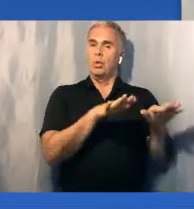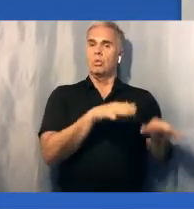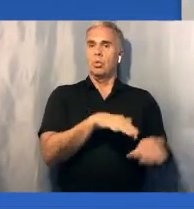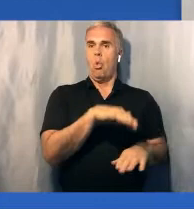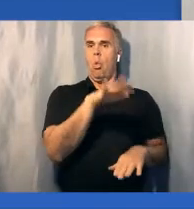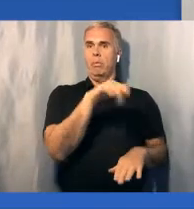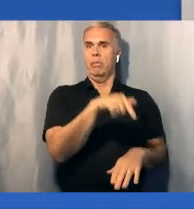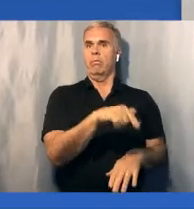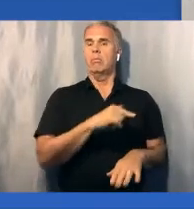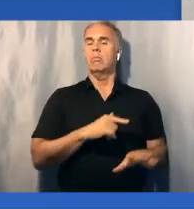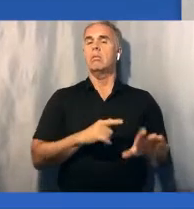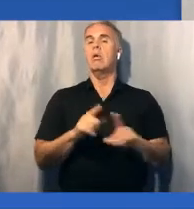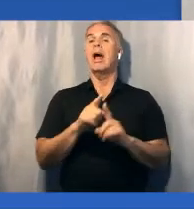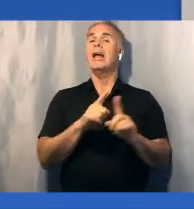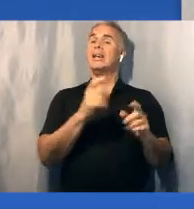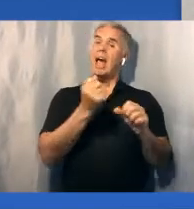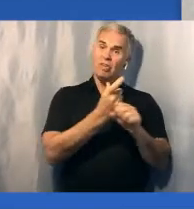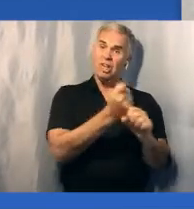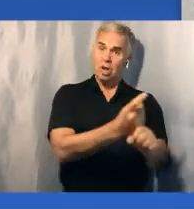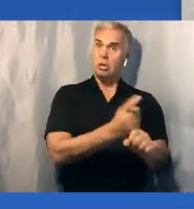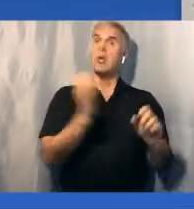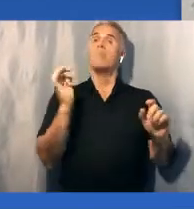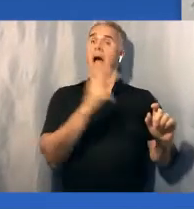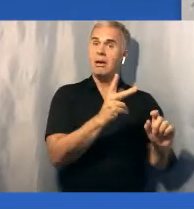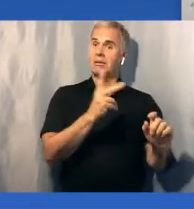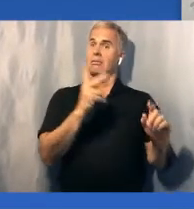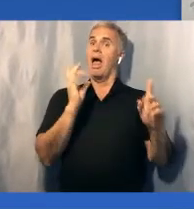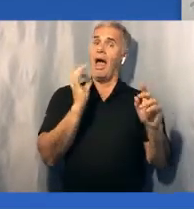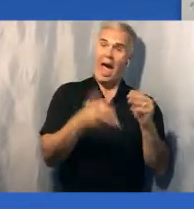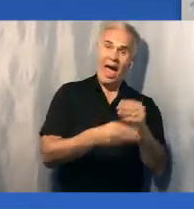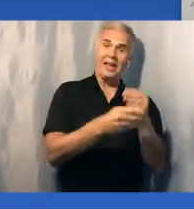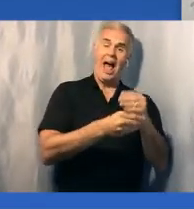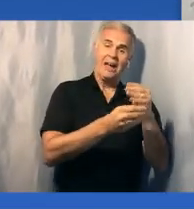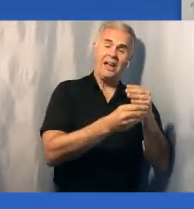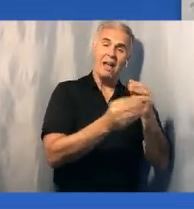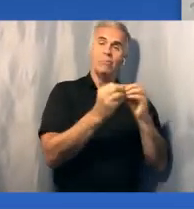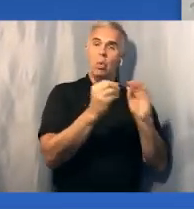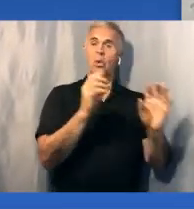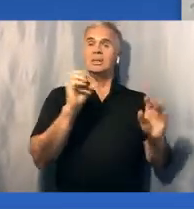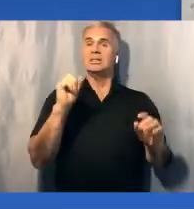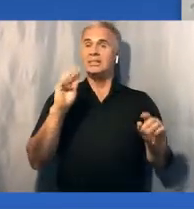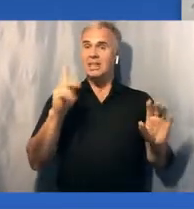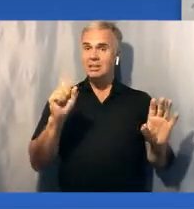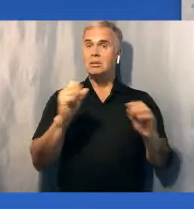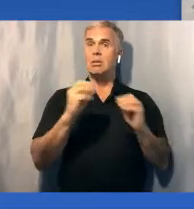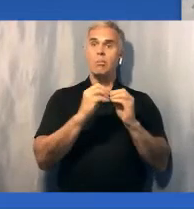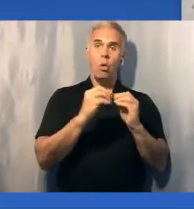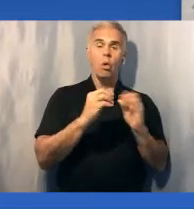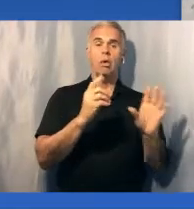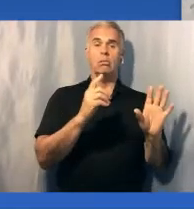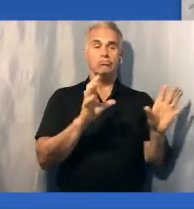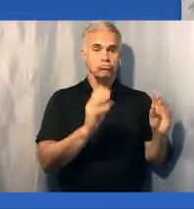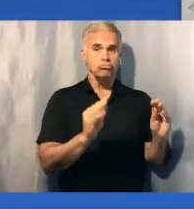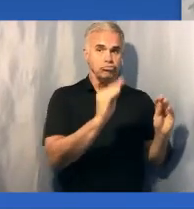and keep their young. Nests are often used year after year. Each time